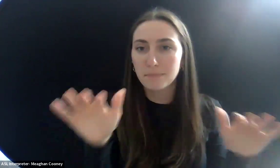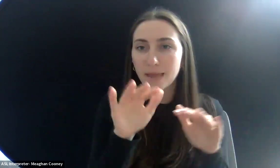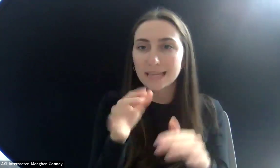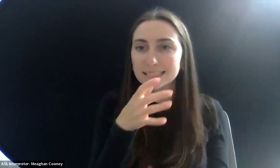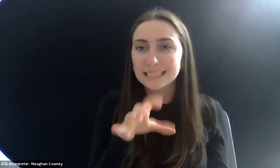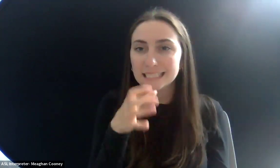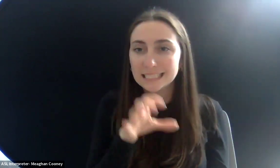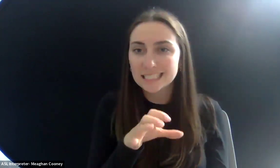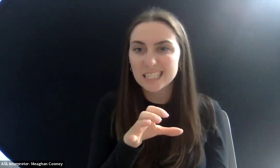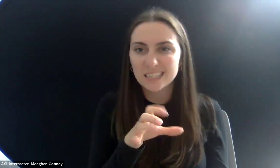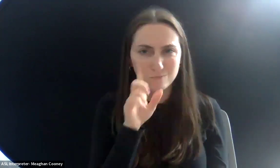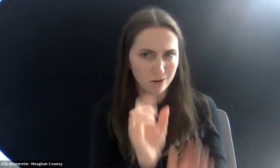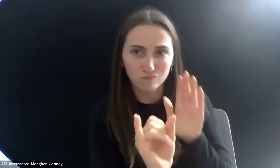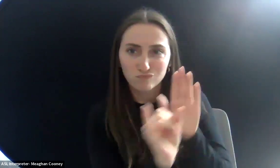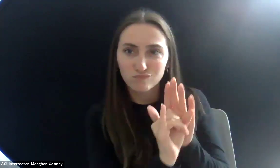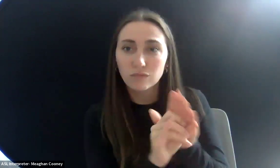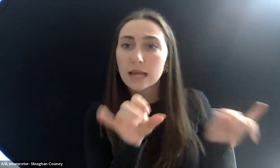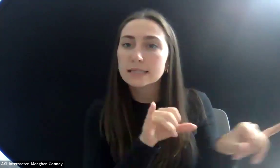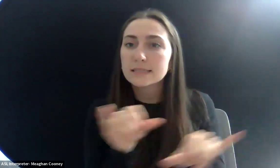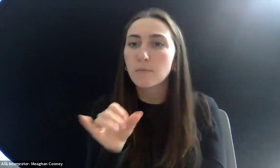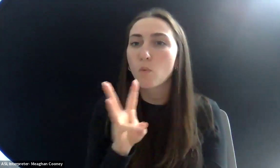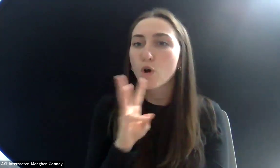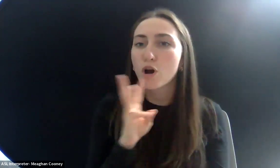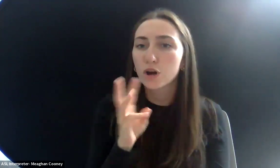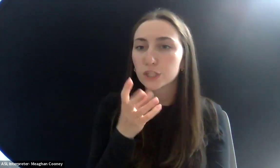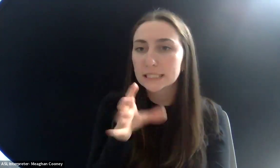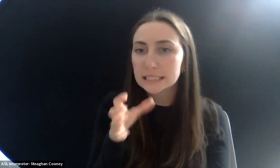The same with water heating, the other identity.